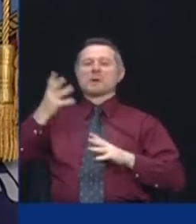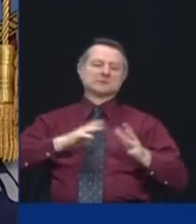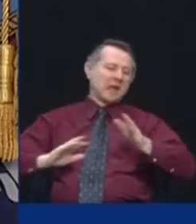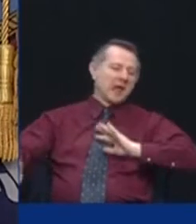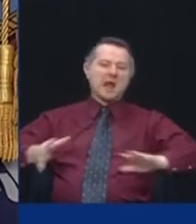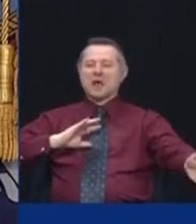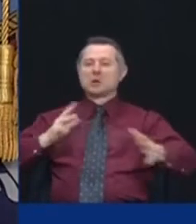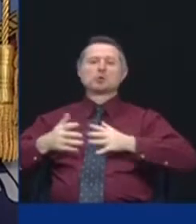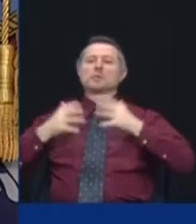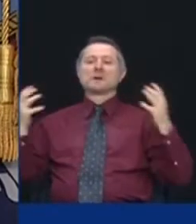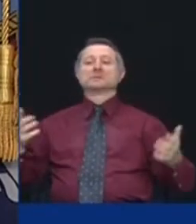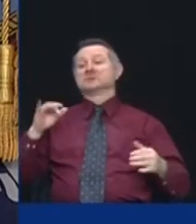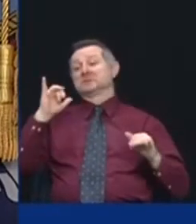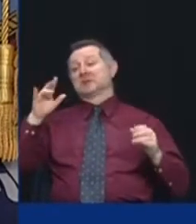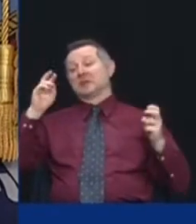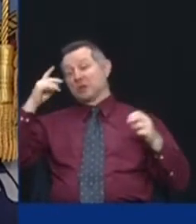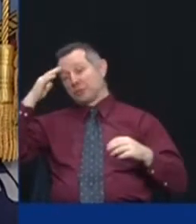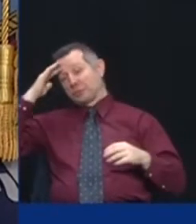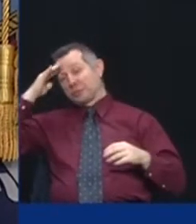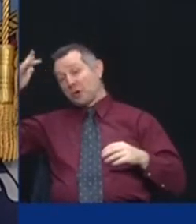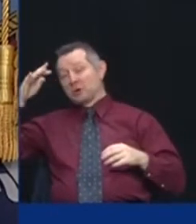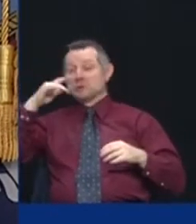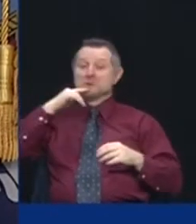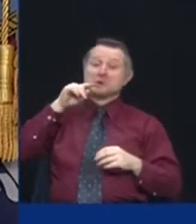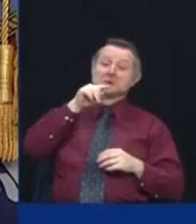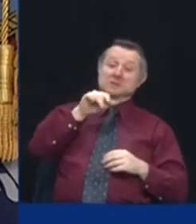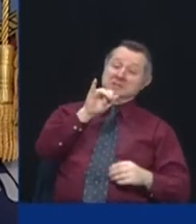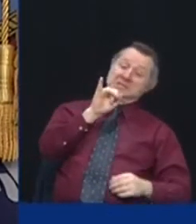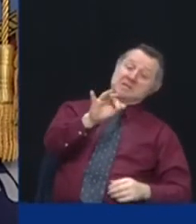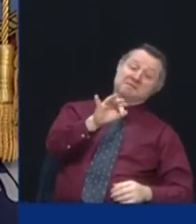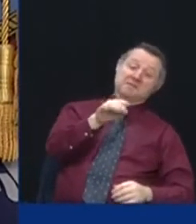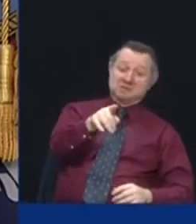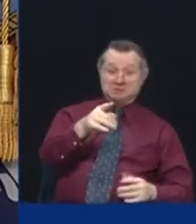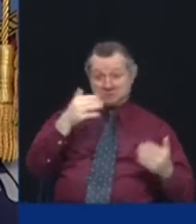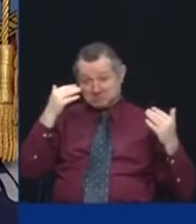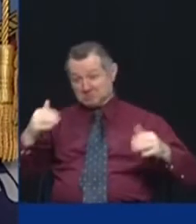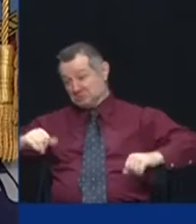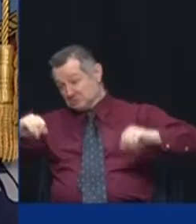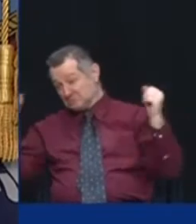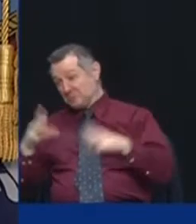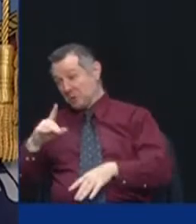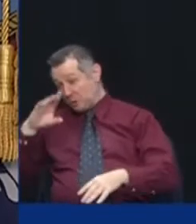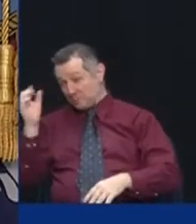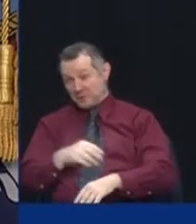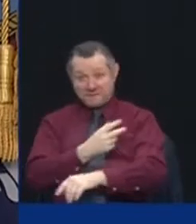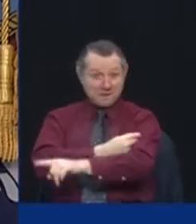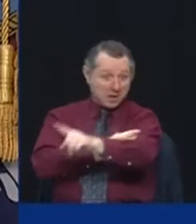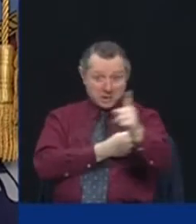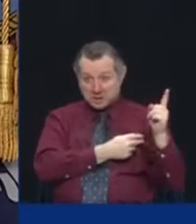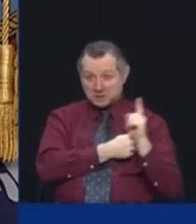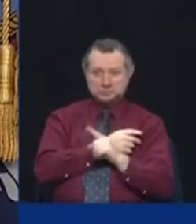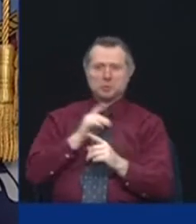TESTING REQUIREMENT, WHICH WAS QUITE BURDENSOME. BUT IF YOU HAD -- THEORETICALLY